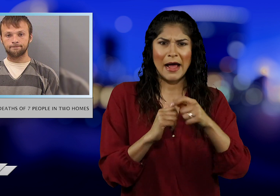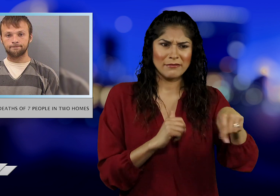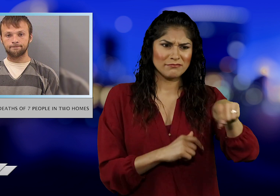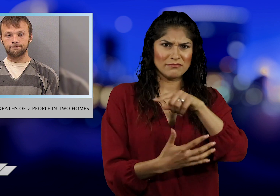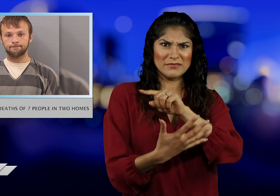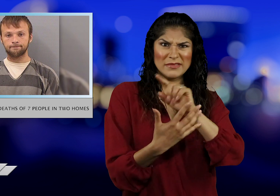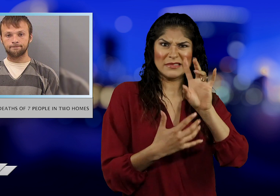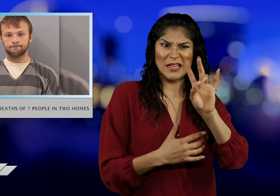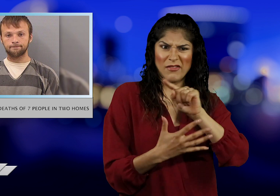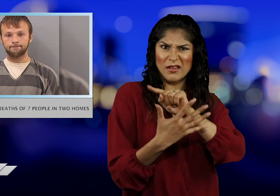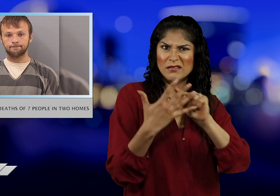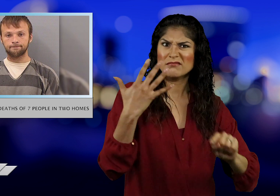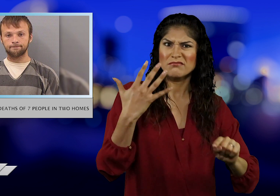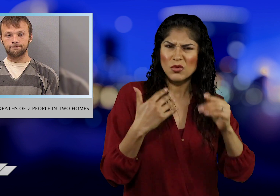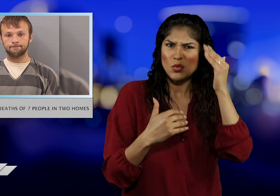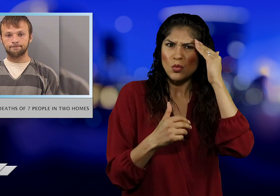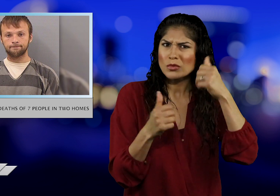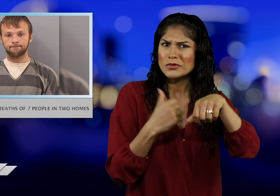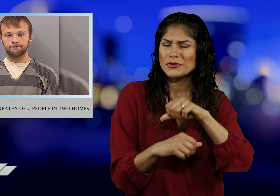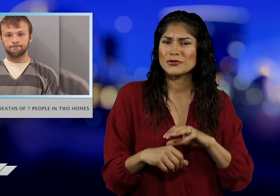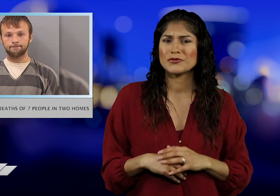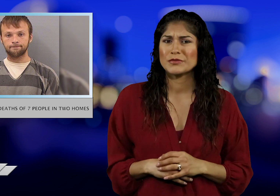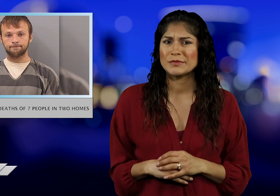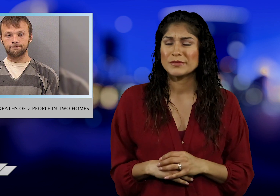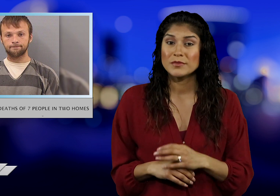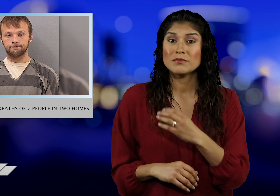how they knew each other.